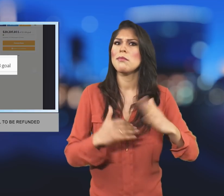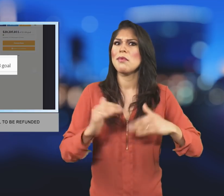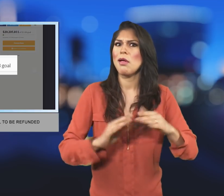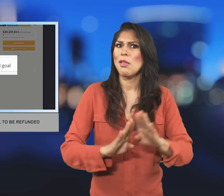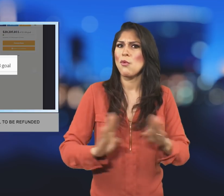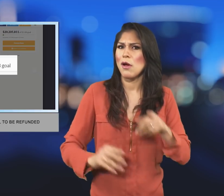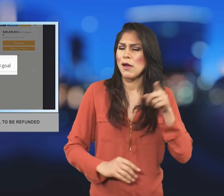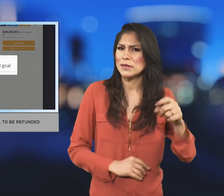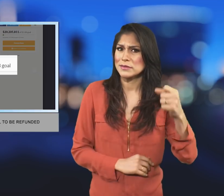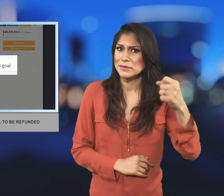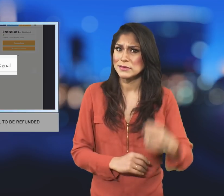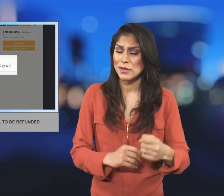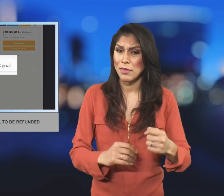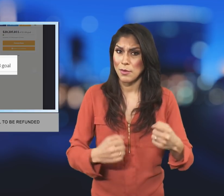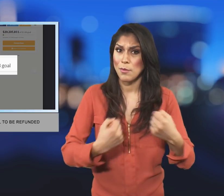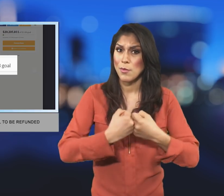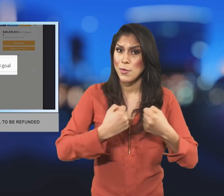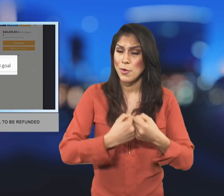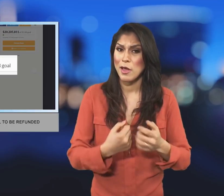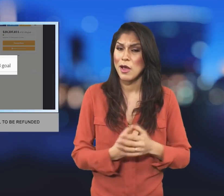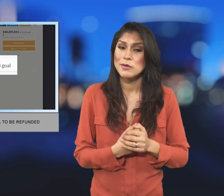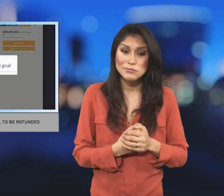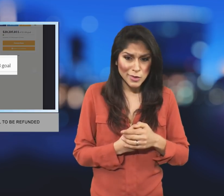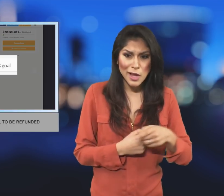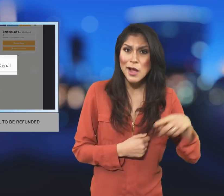who donated to build a wall on the southern border.